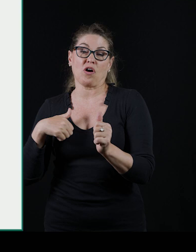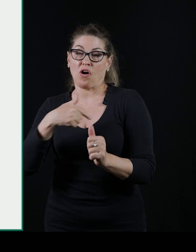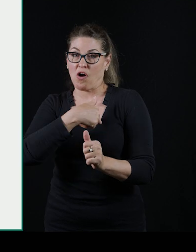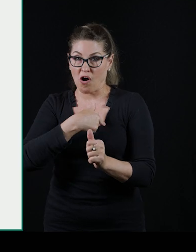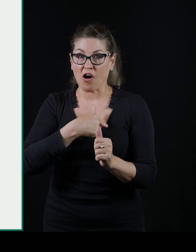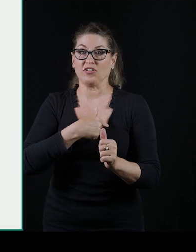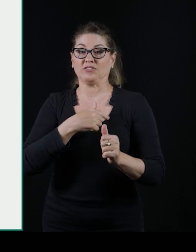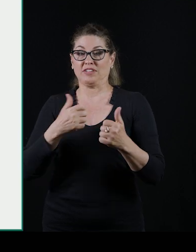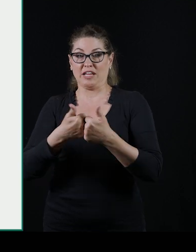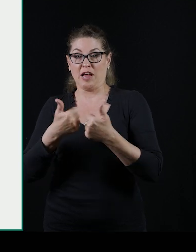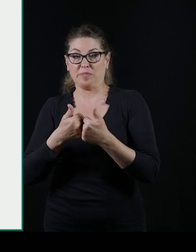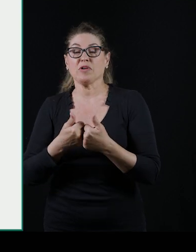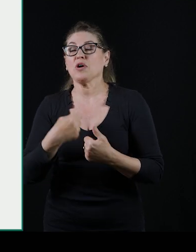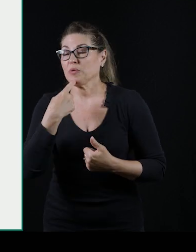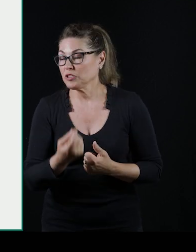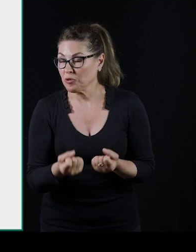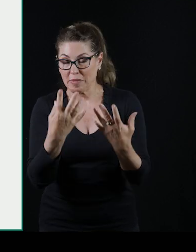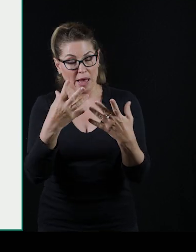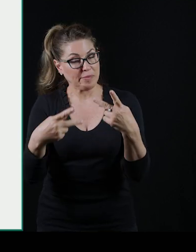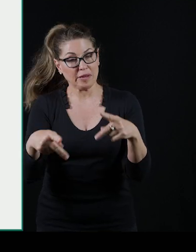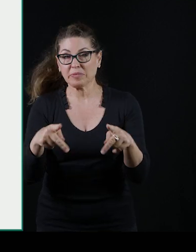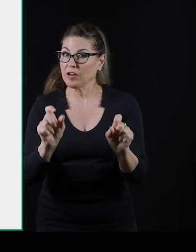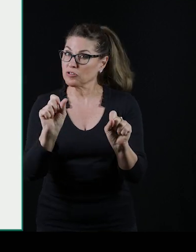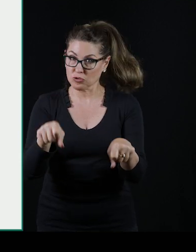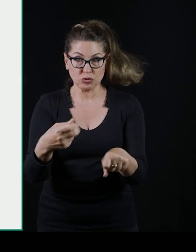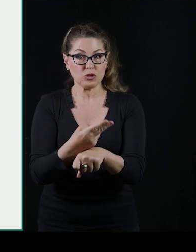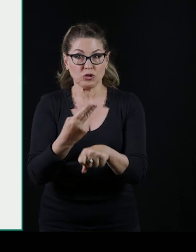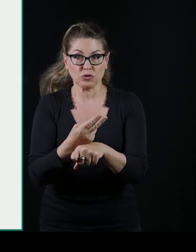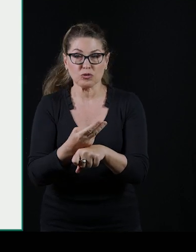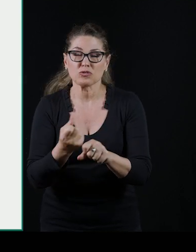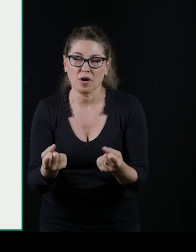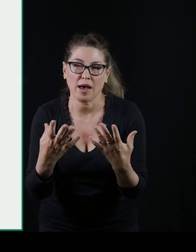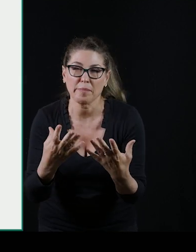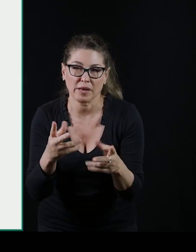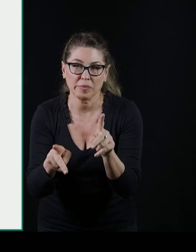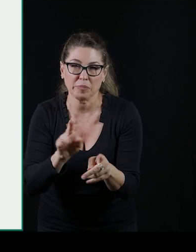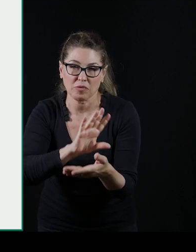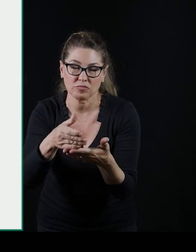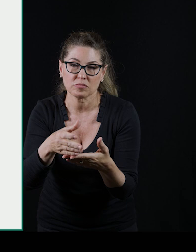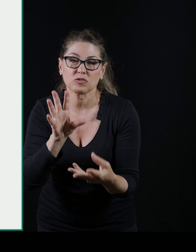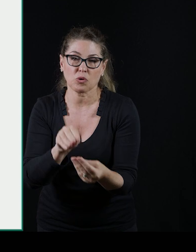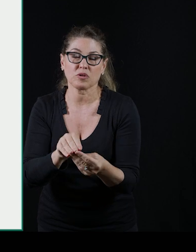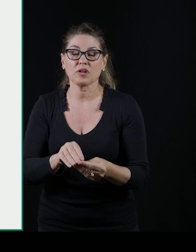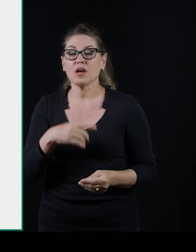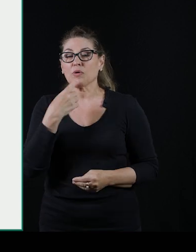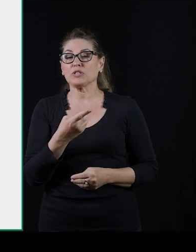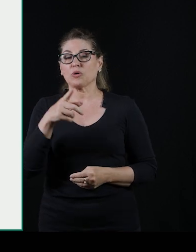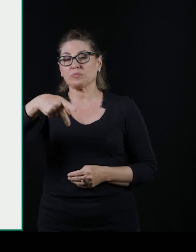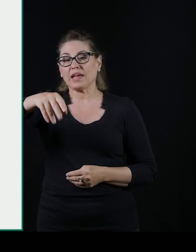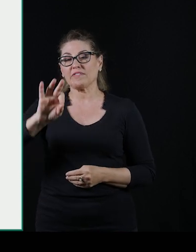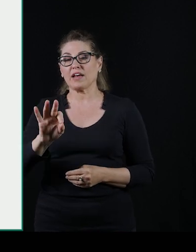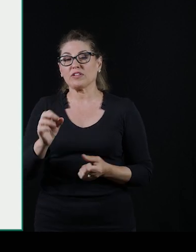We tell PlayFab how many game servers we can run on a single VM, so how densely we can run. And then we tell PlayFab how many instances